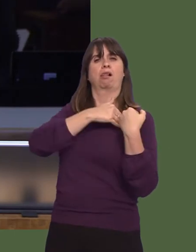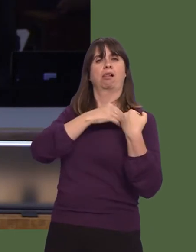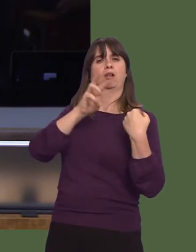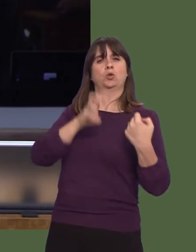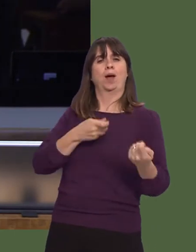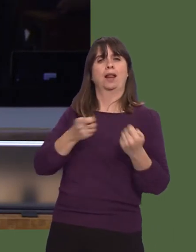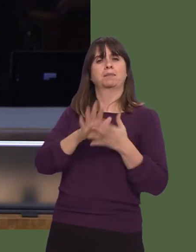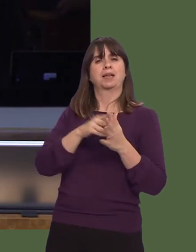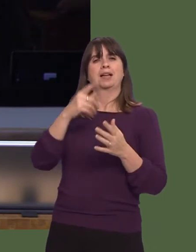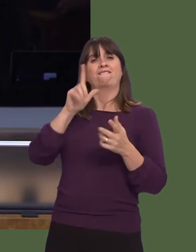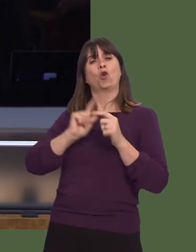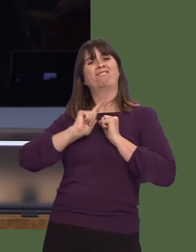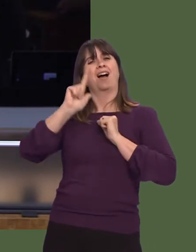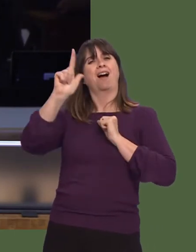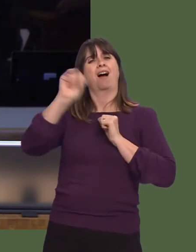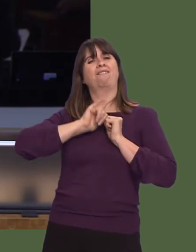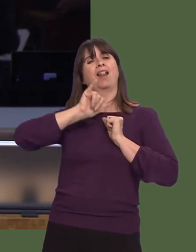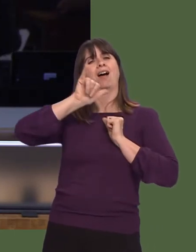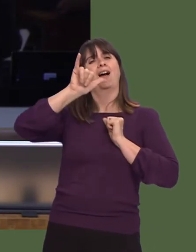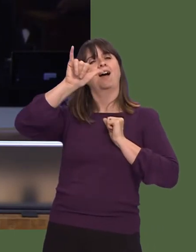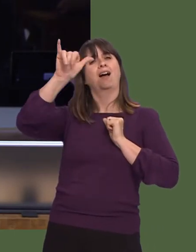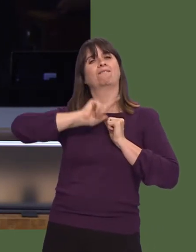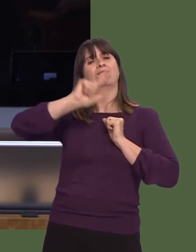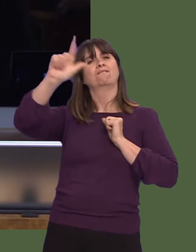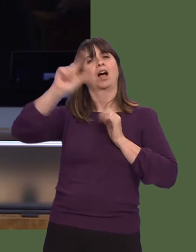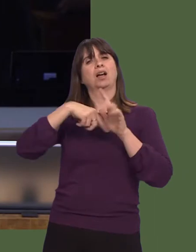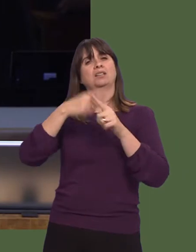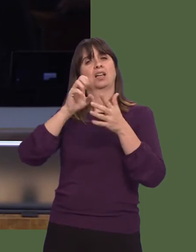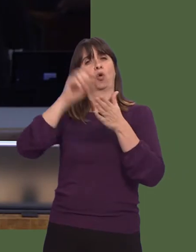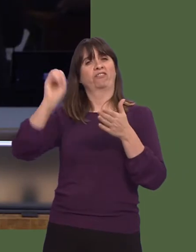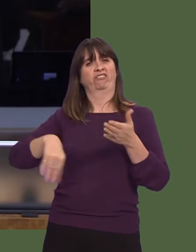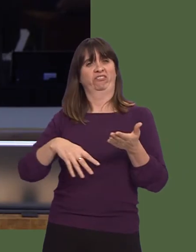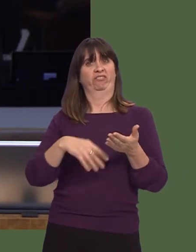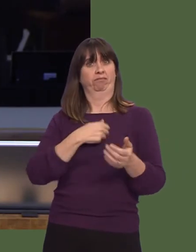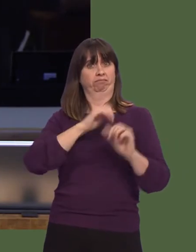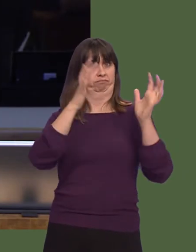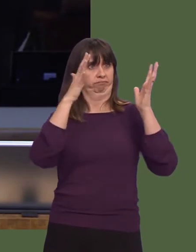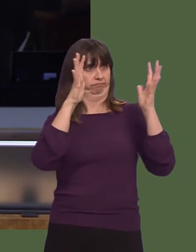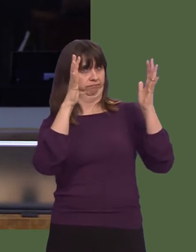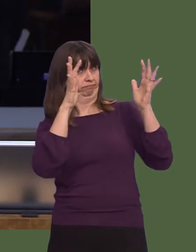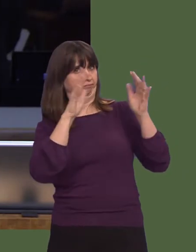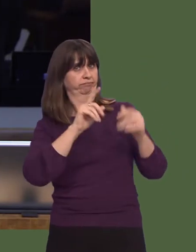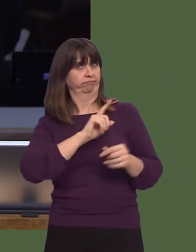flights, and I welcome the First Minister to the ranks of tax cutters and tax abolishers